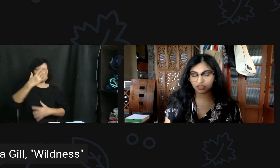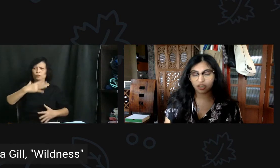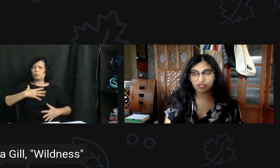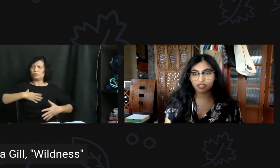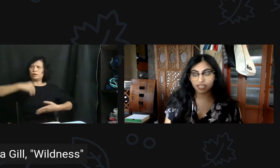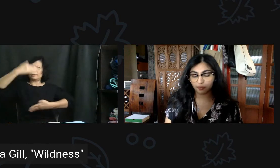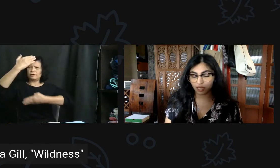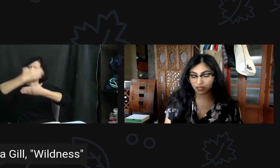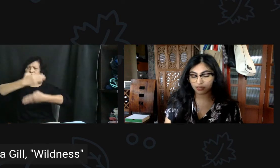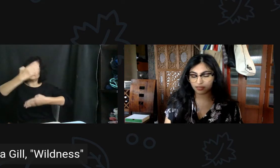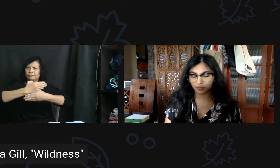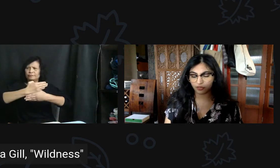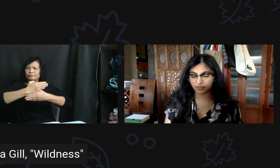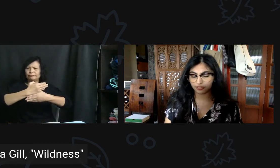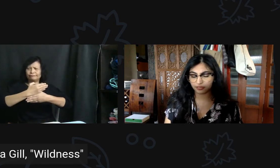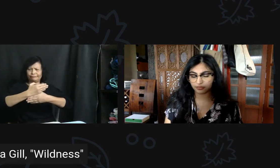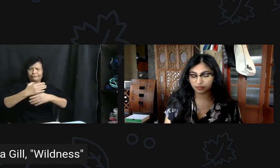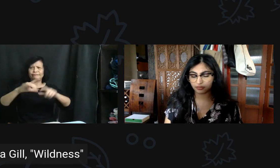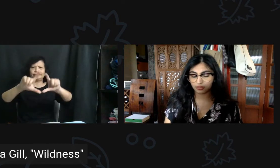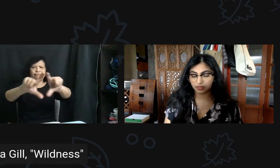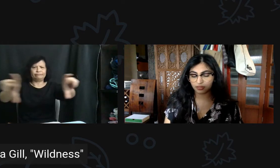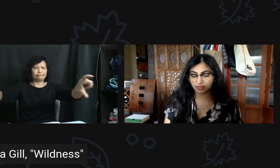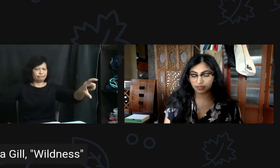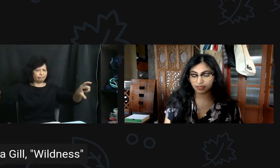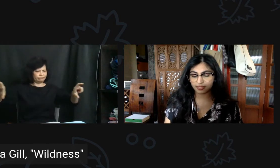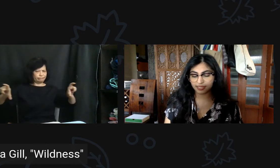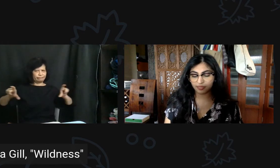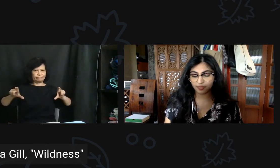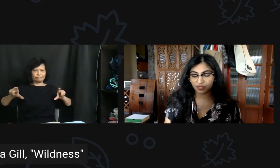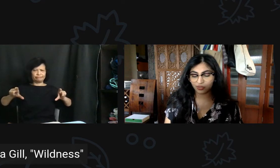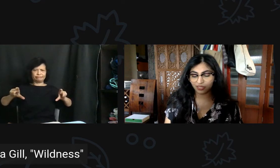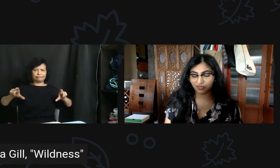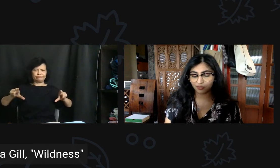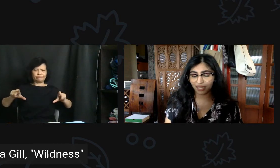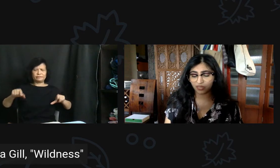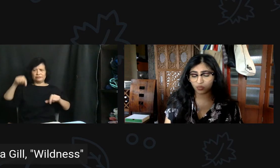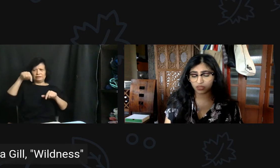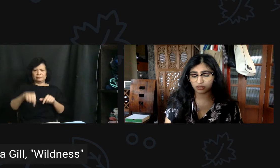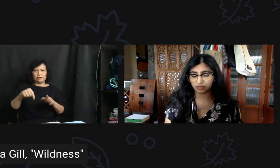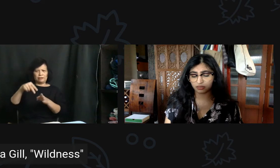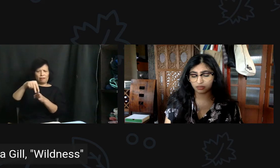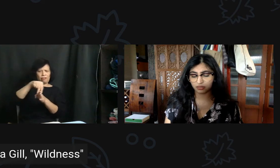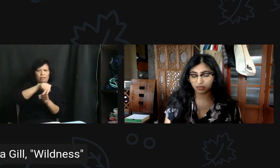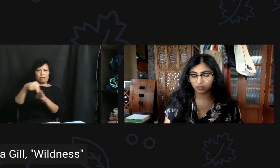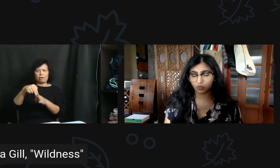The caution tape marks the border, this in-between of my world